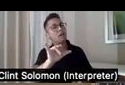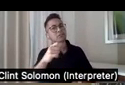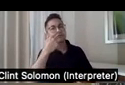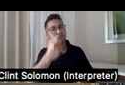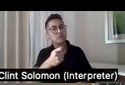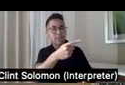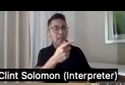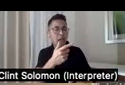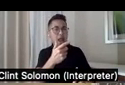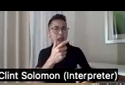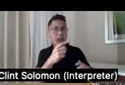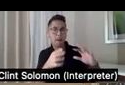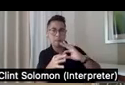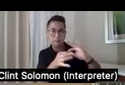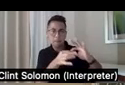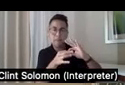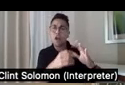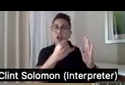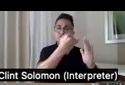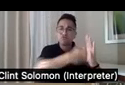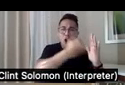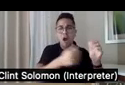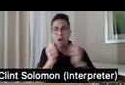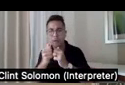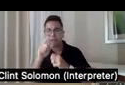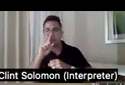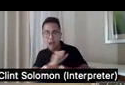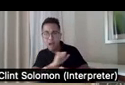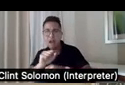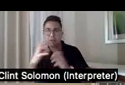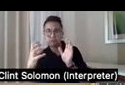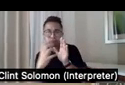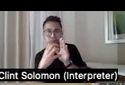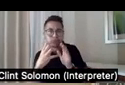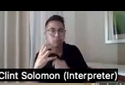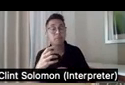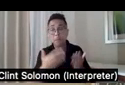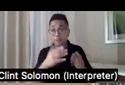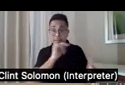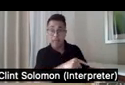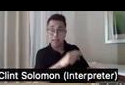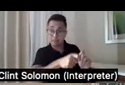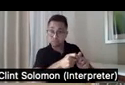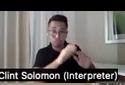drawings that are colored in so it could be that this particular child is working on transitioning